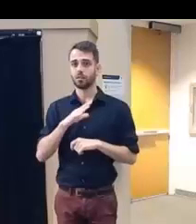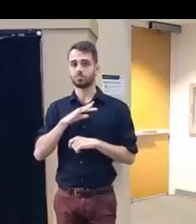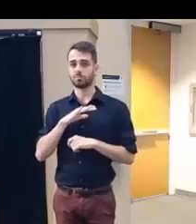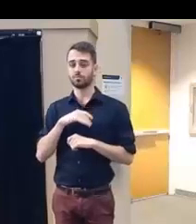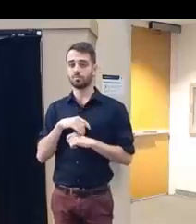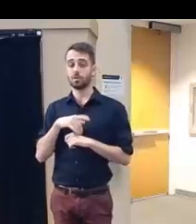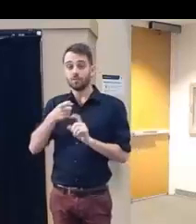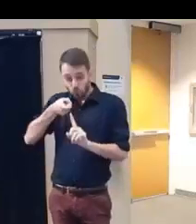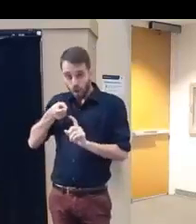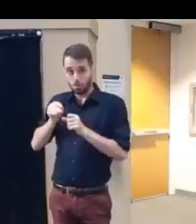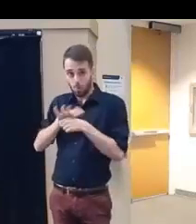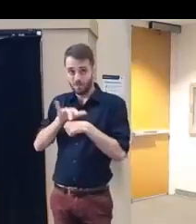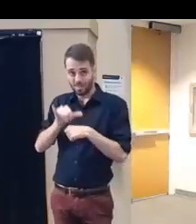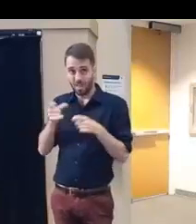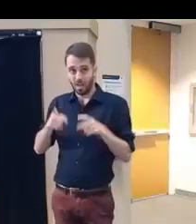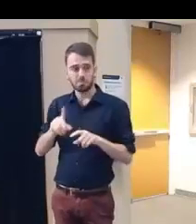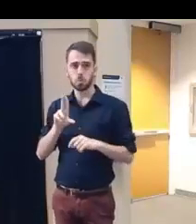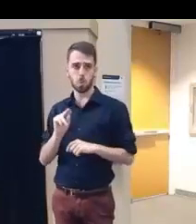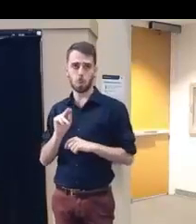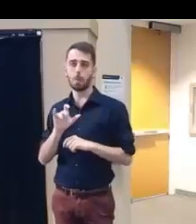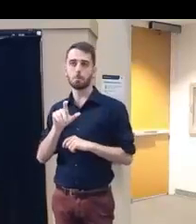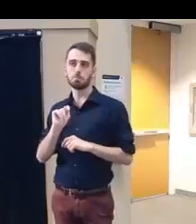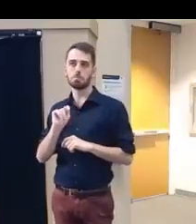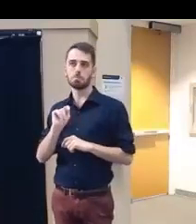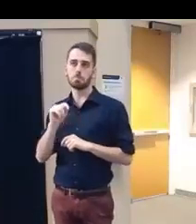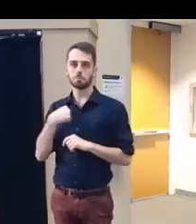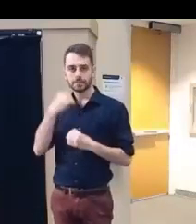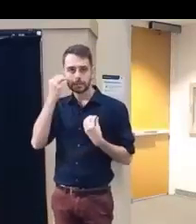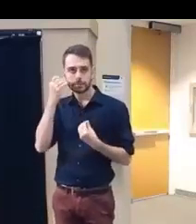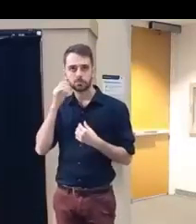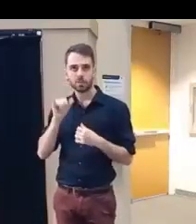spoke to earlier about what was happening in in the context of covid and the Health Care system